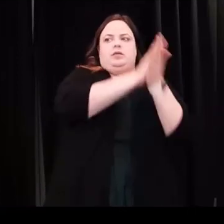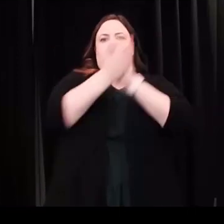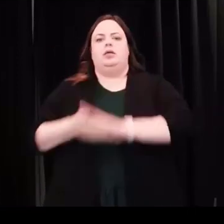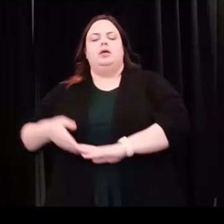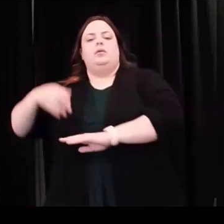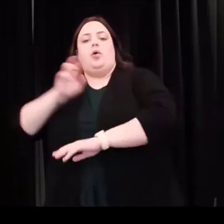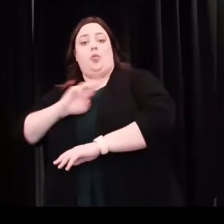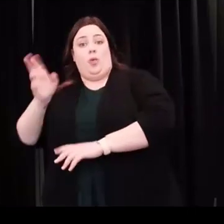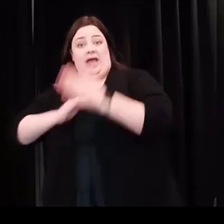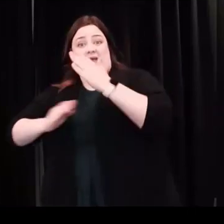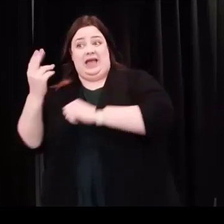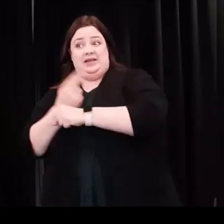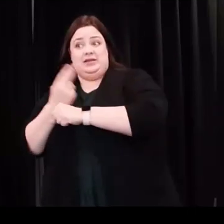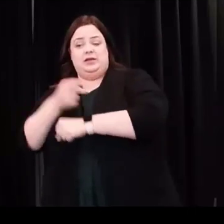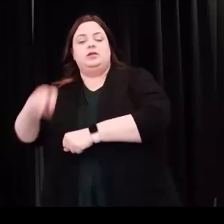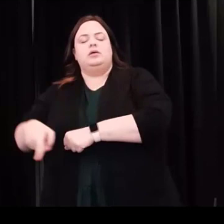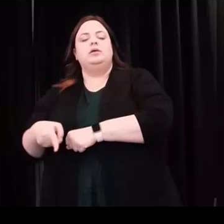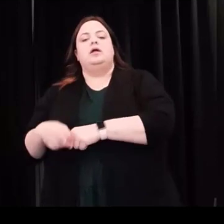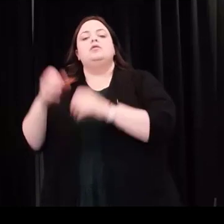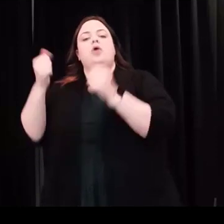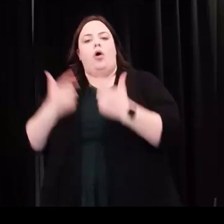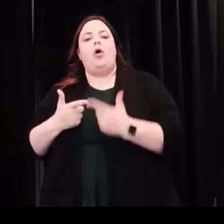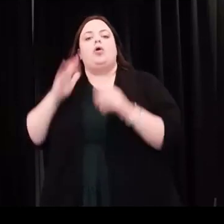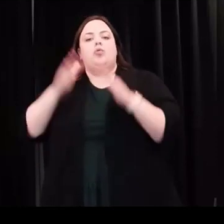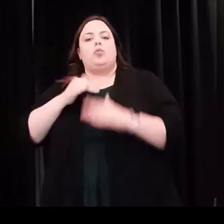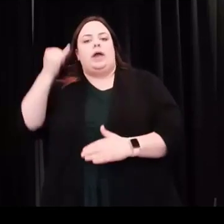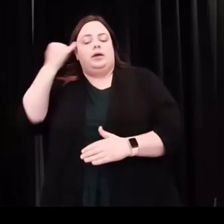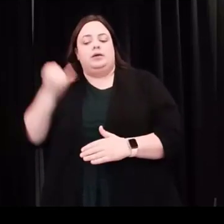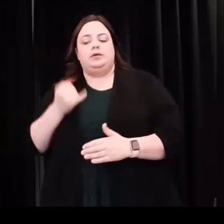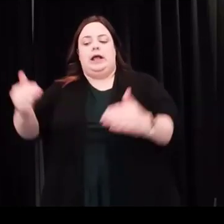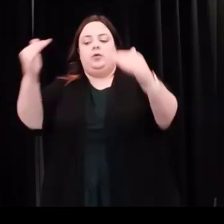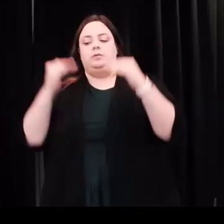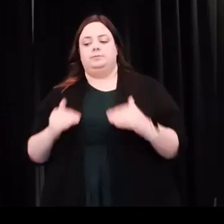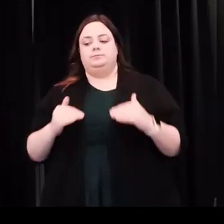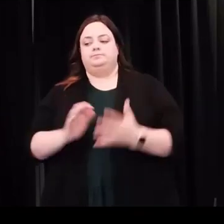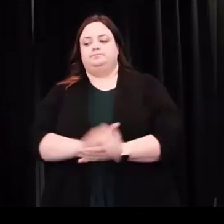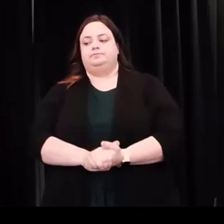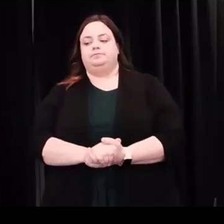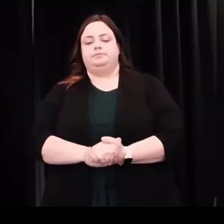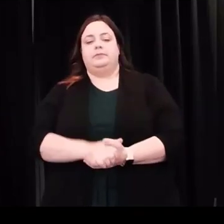Excellent, those are all great contributions. All right, so let's move to the next one. Ms. White